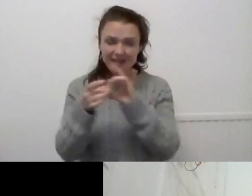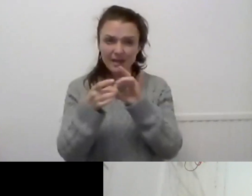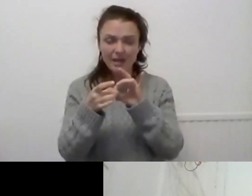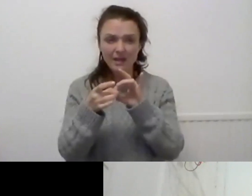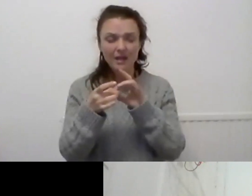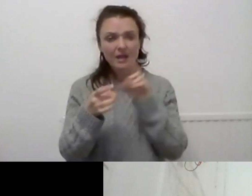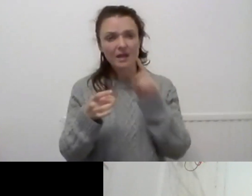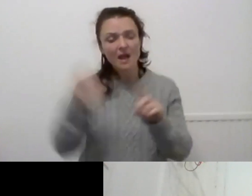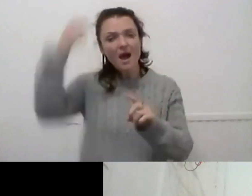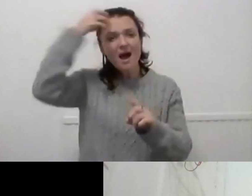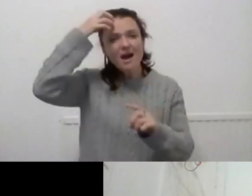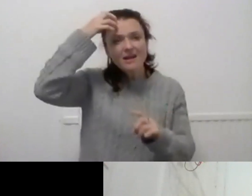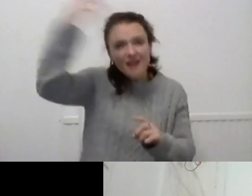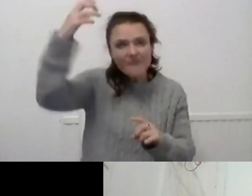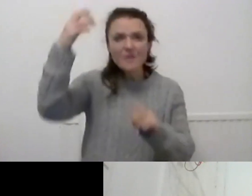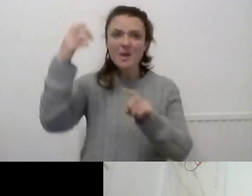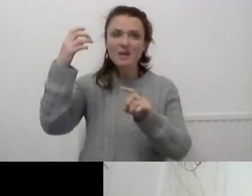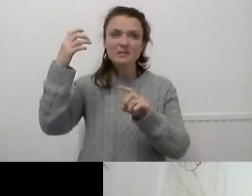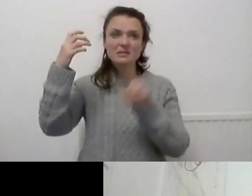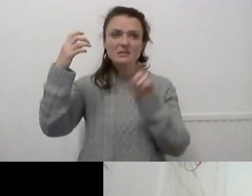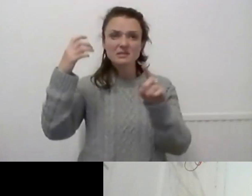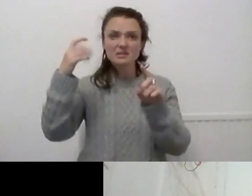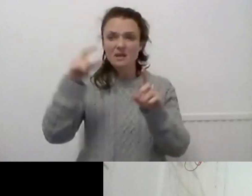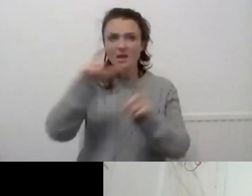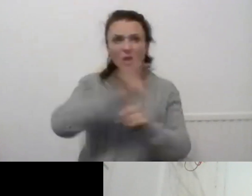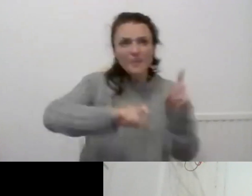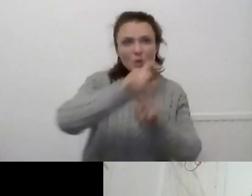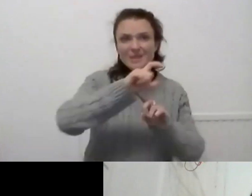We've got people who are from the communities, people passionate about the community, and people